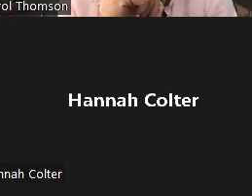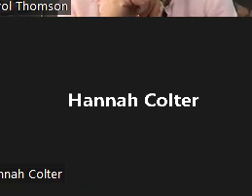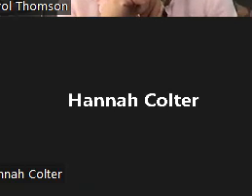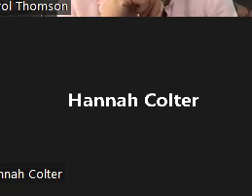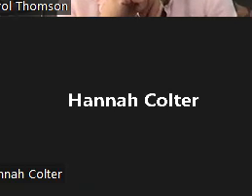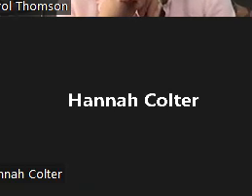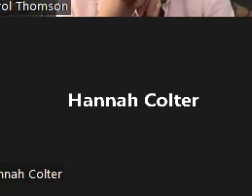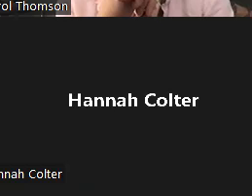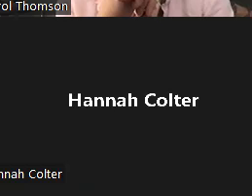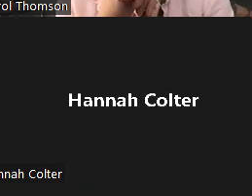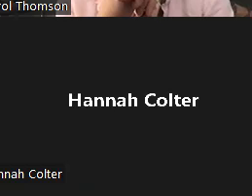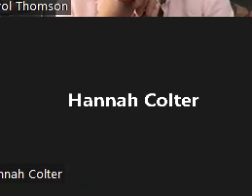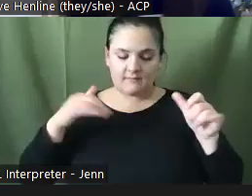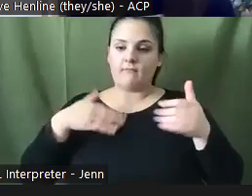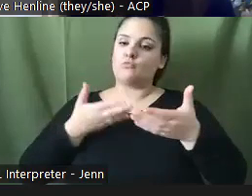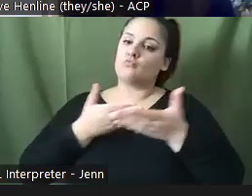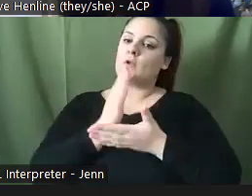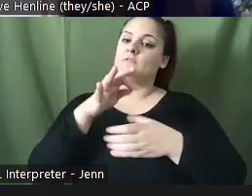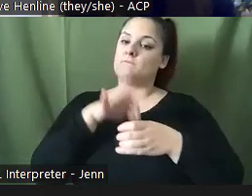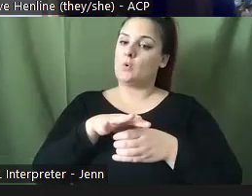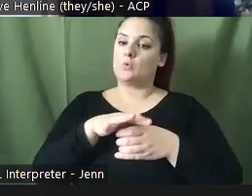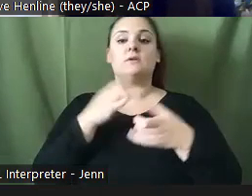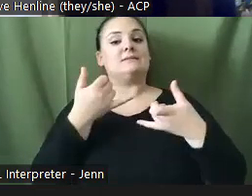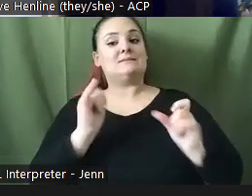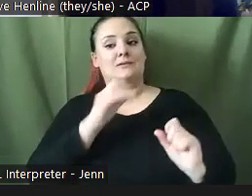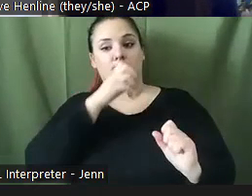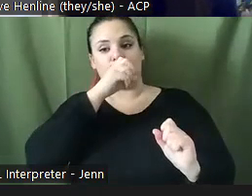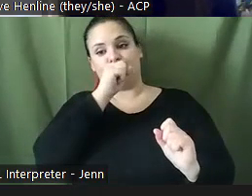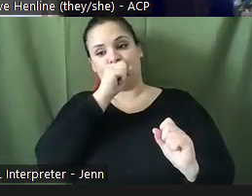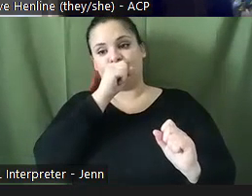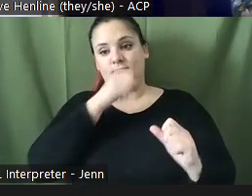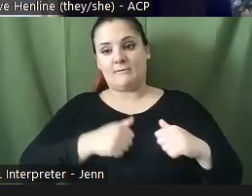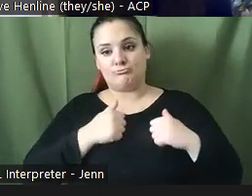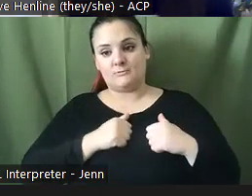vote, while still maintaining confidentiality. And then we'll also talk about the responsibilities of